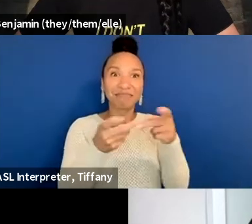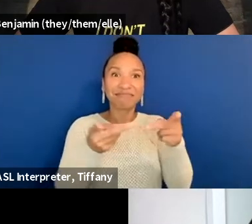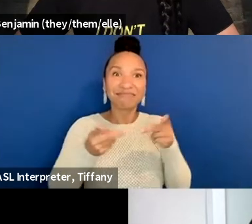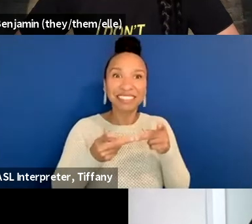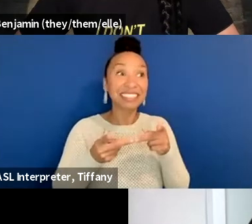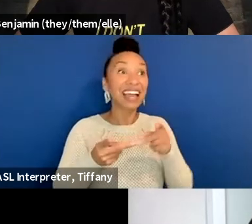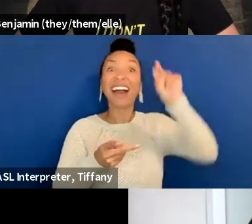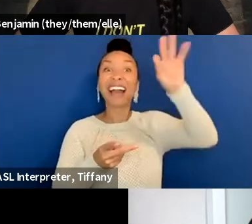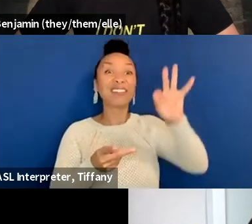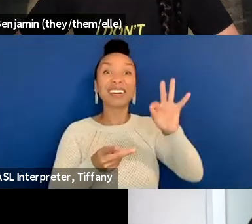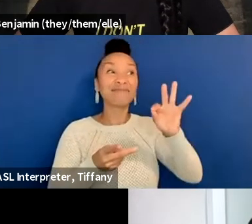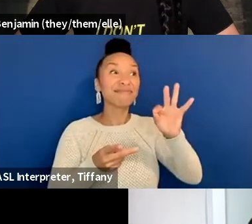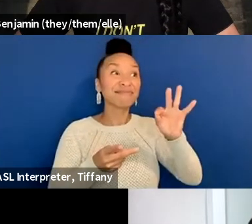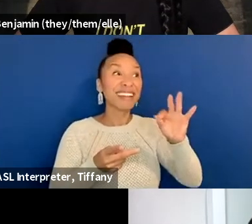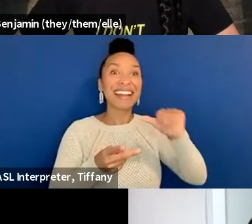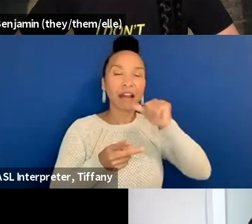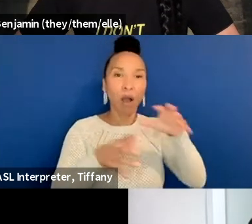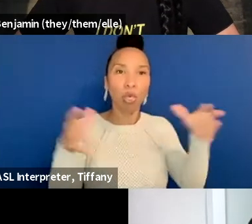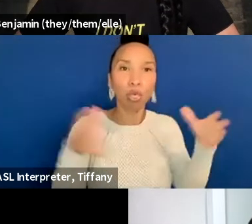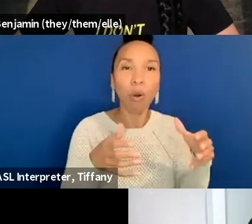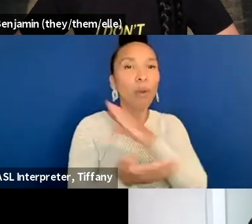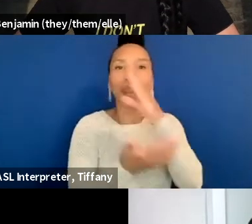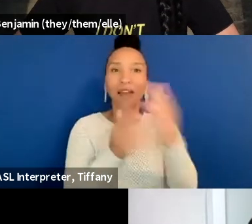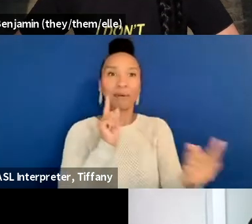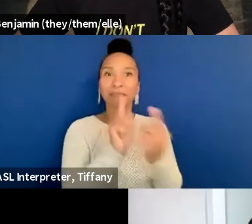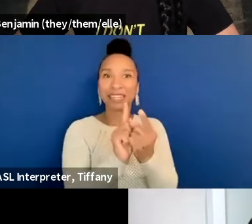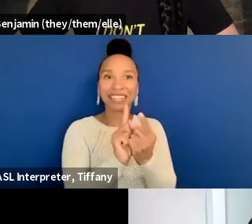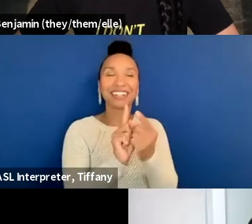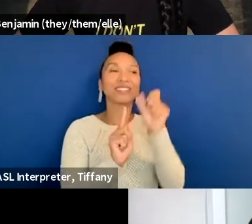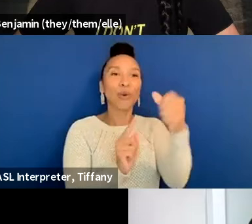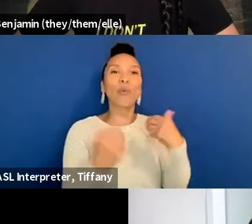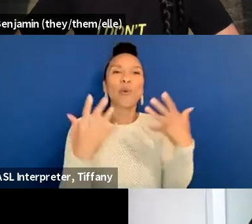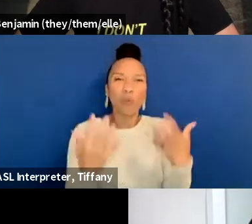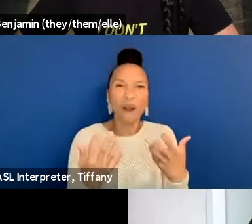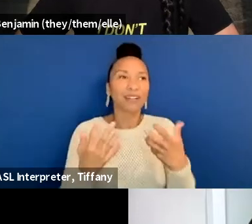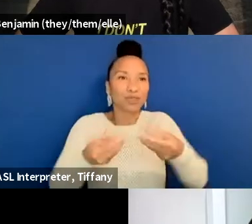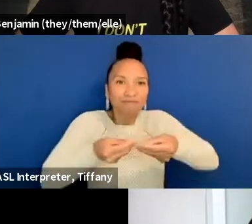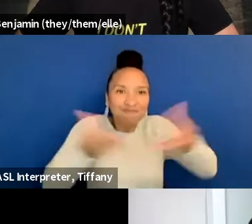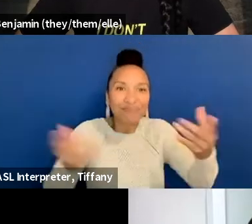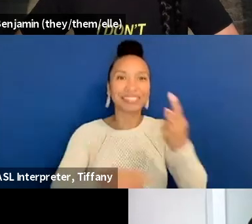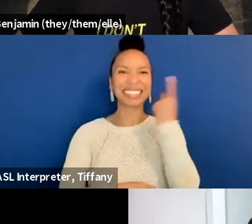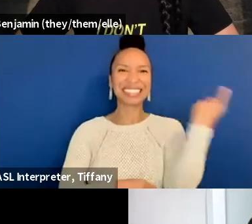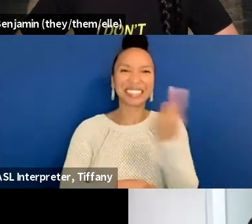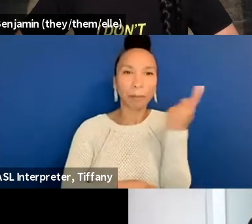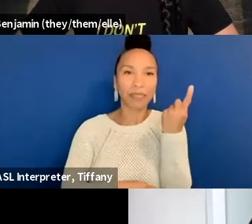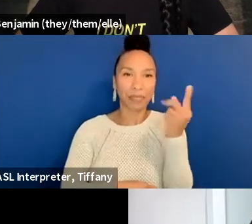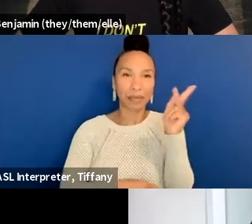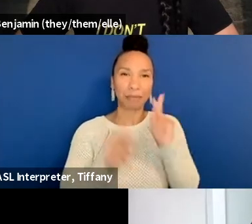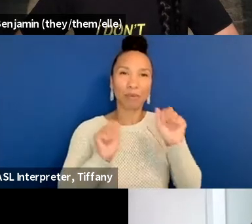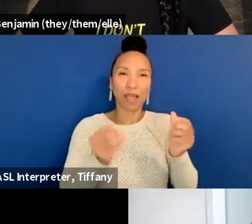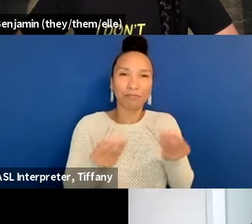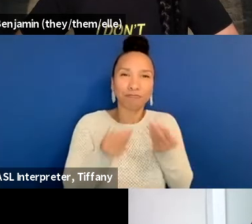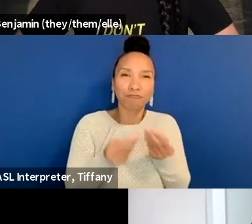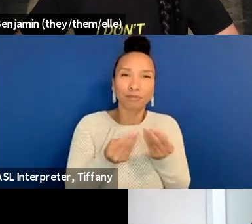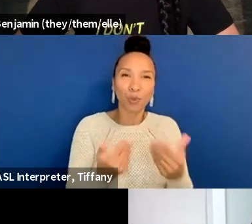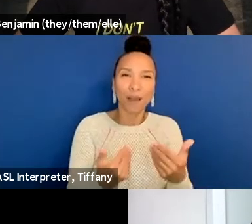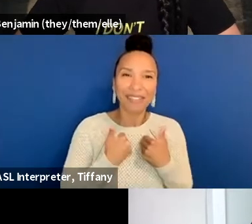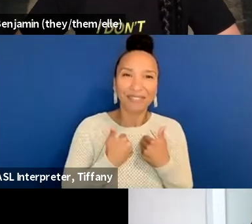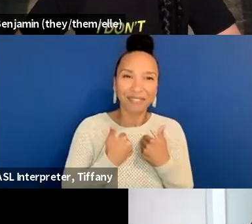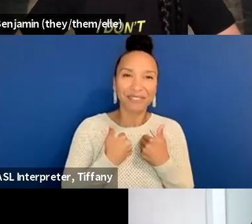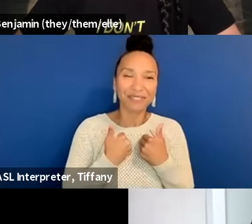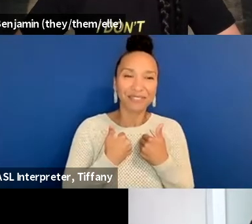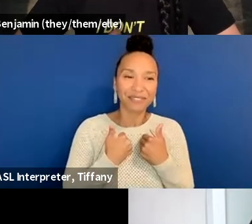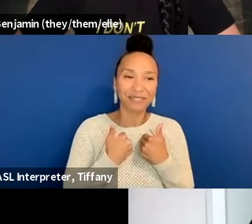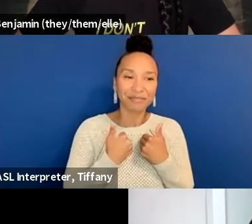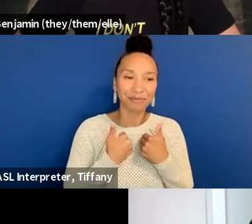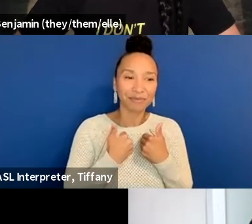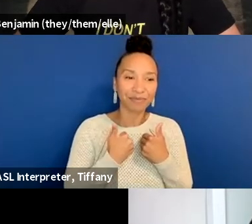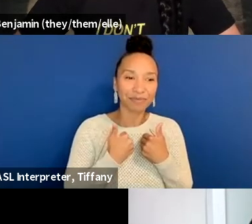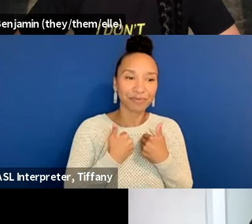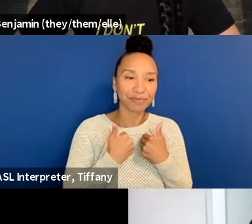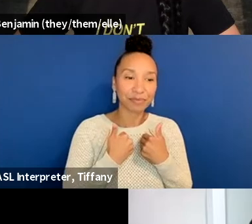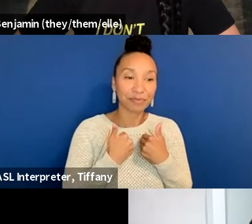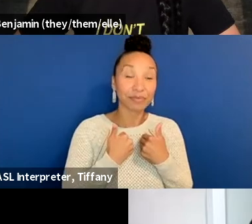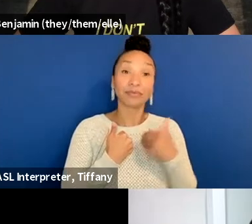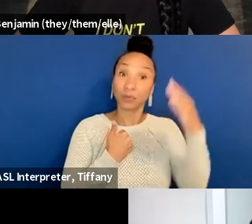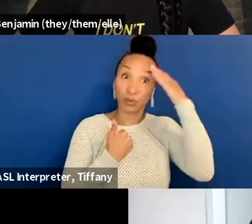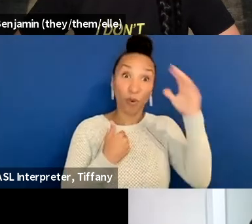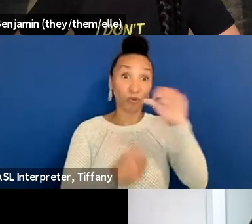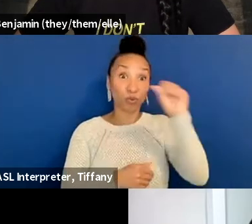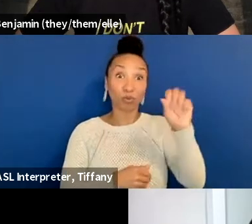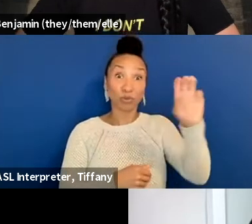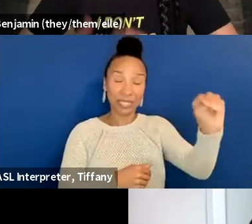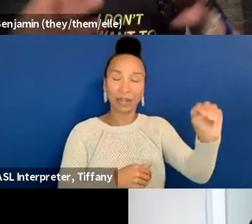Benjamin (they/them/elle): Information floating around on social media we wanted this to be a physical portal to gather and also to to branch and bridge outward to Community known and unknown and seen and unseen.